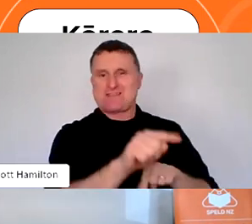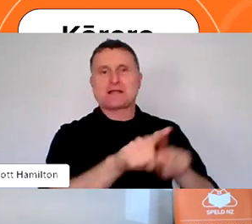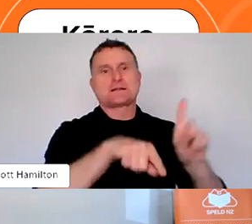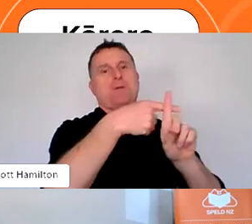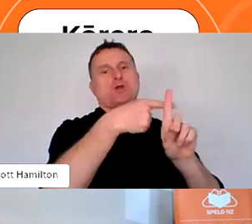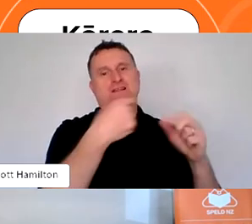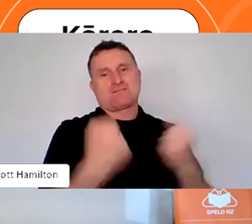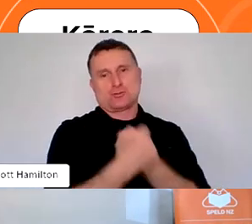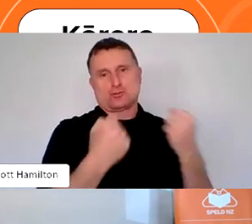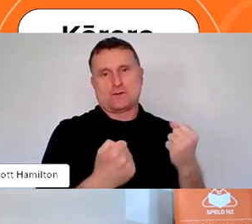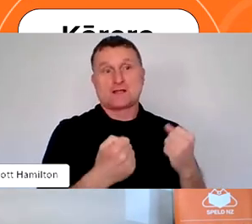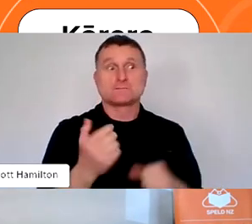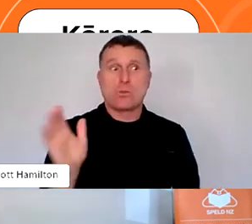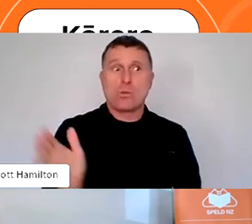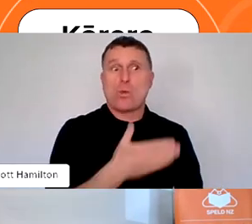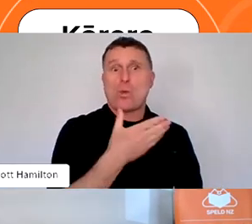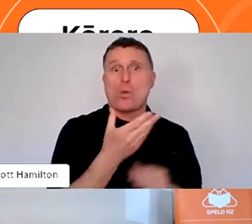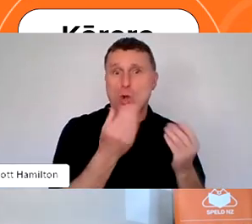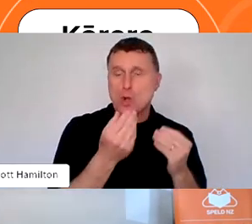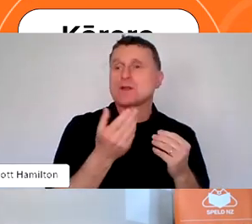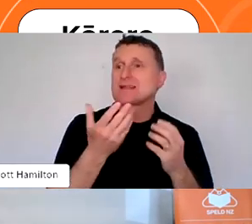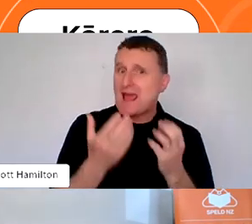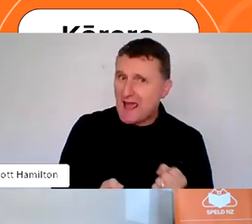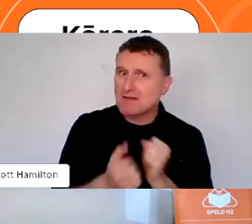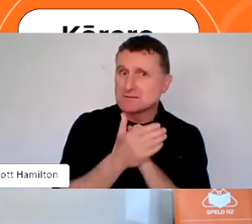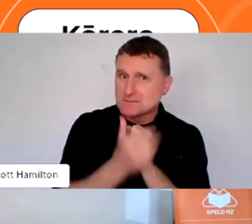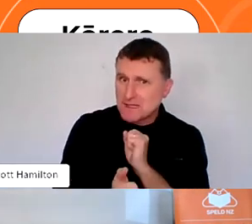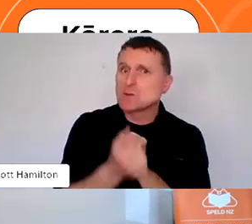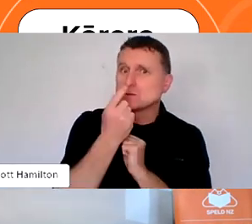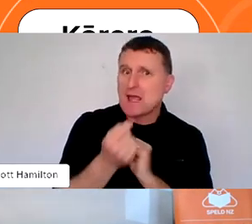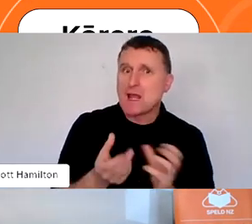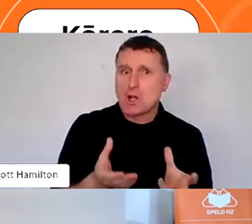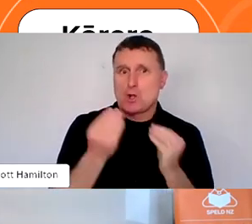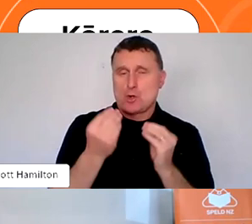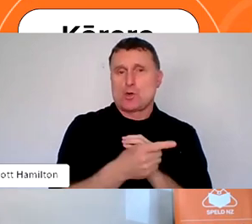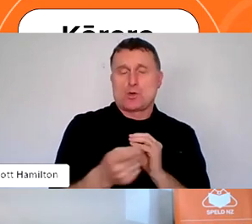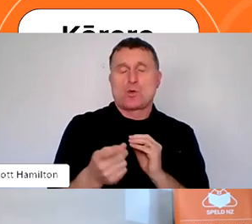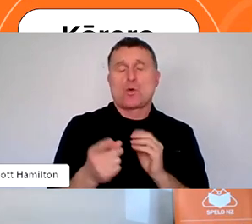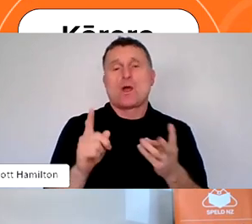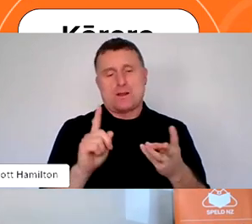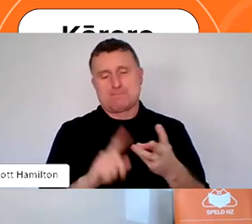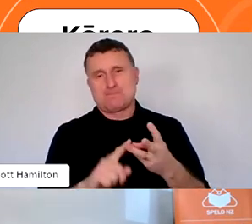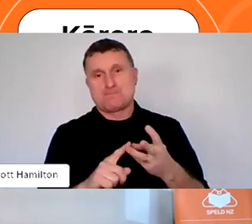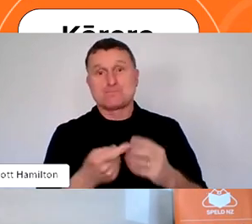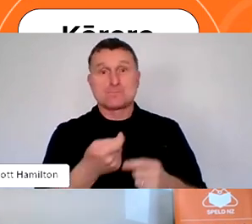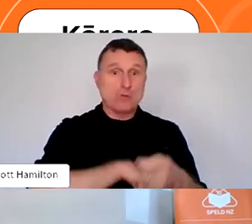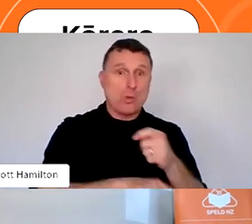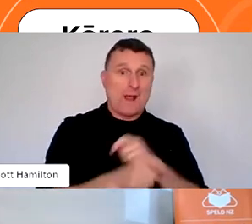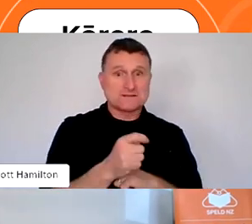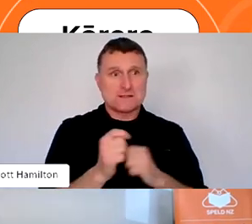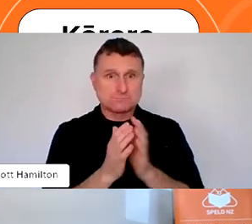have the capability to learn; being proactive, so getting equipped